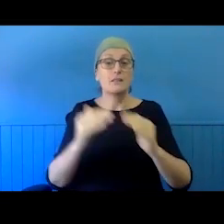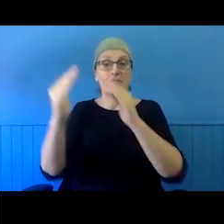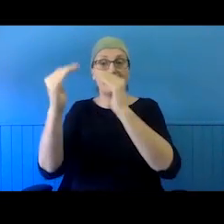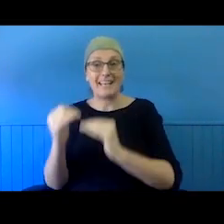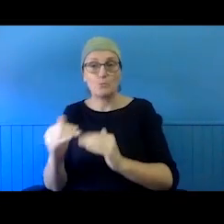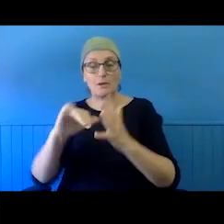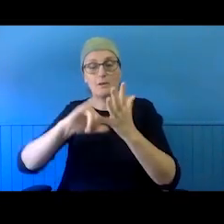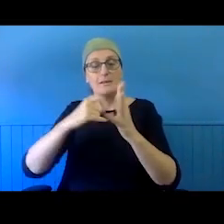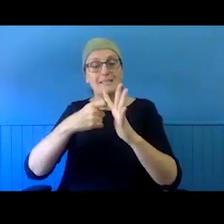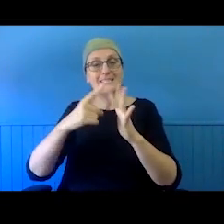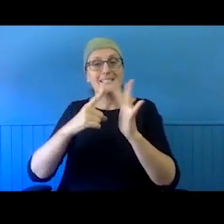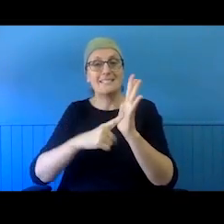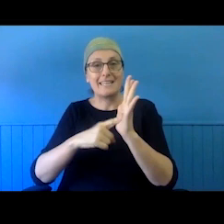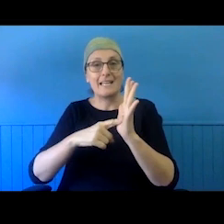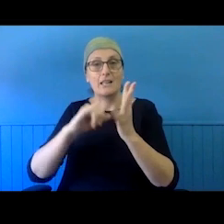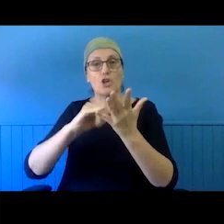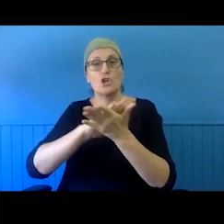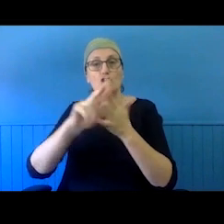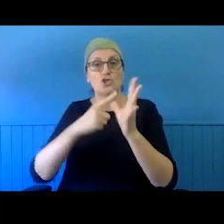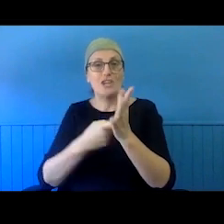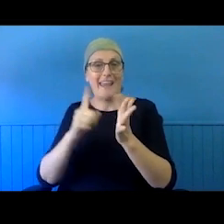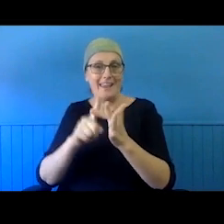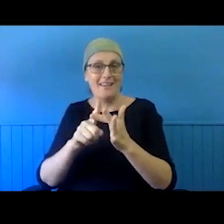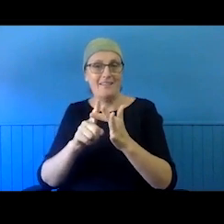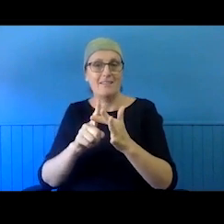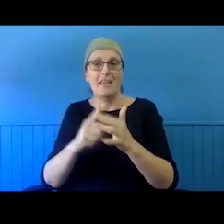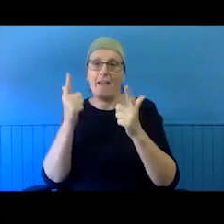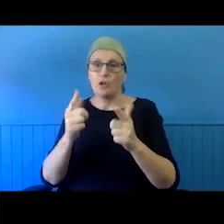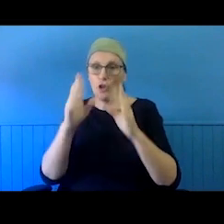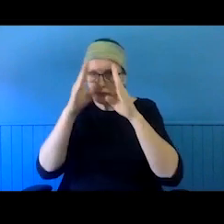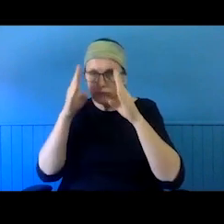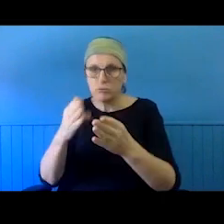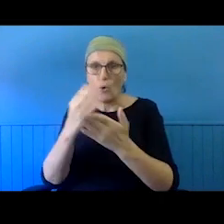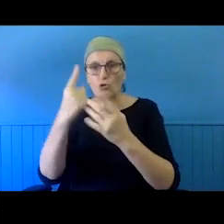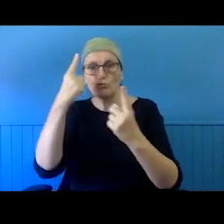that I'm looking at on screen around craft or painting - people that